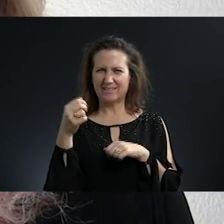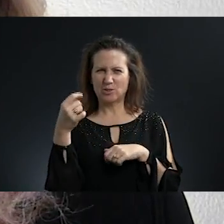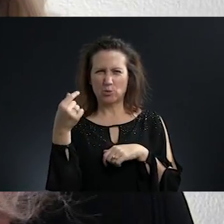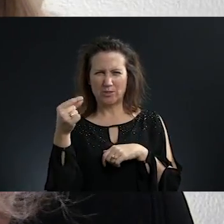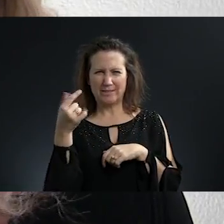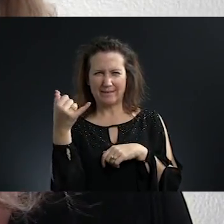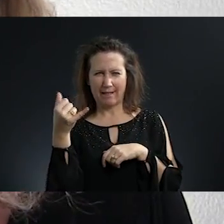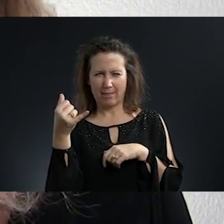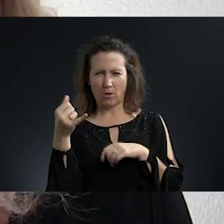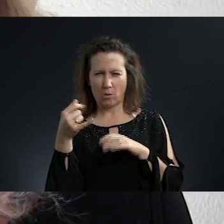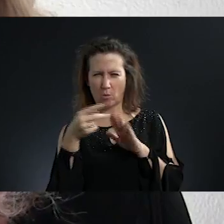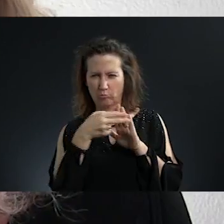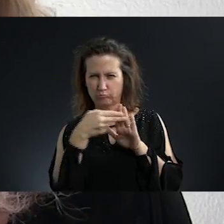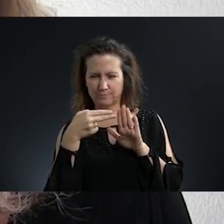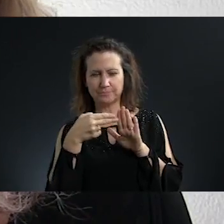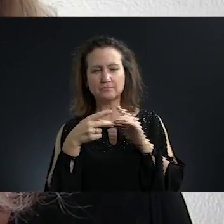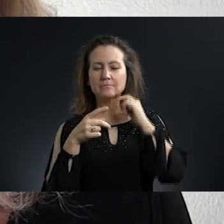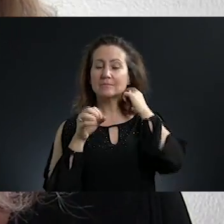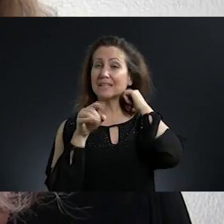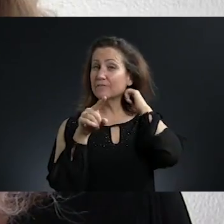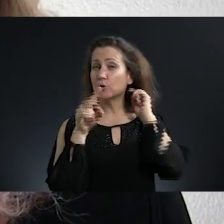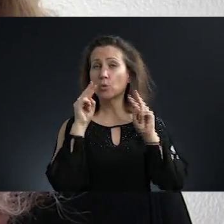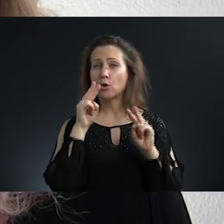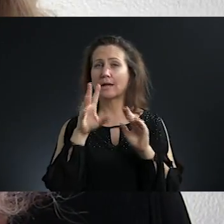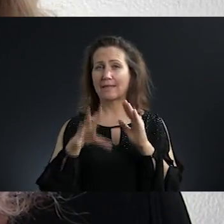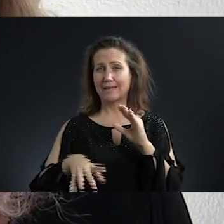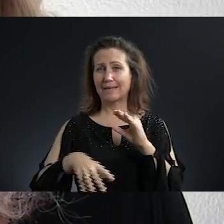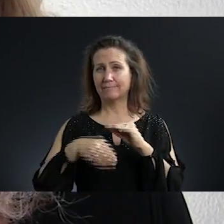As you [look] at the attached Pages that will be showing you in this video